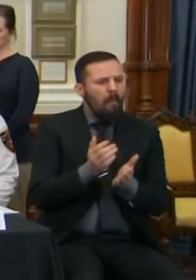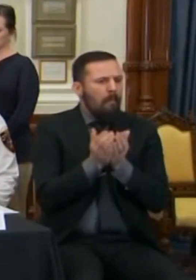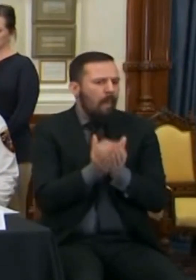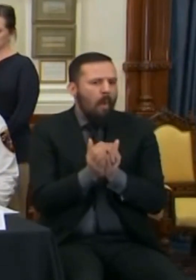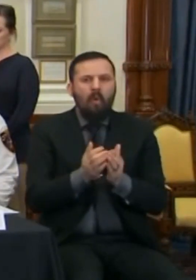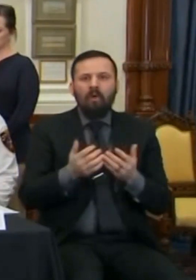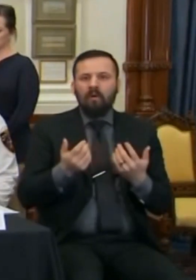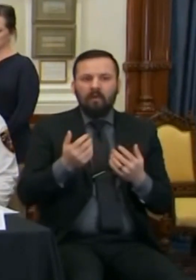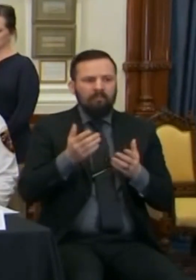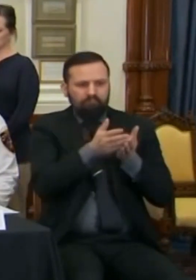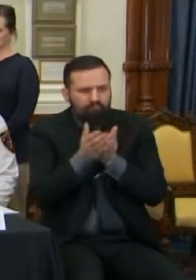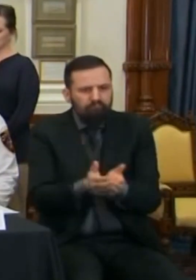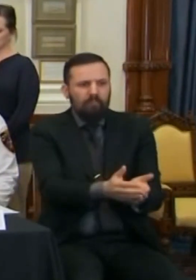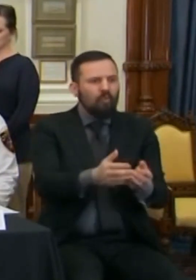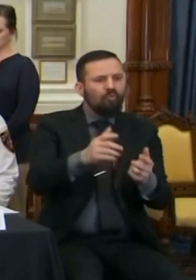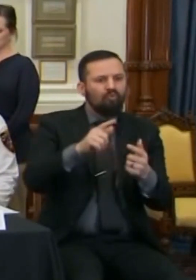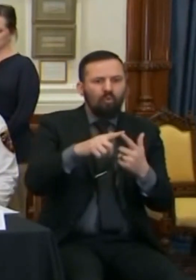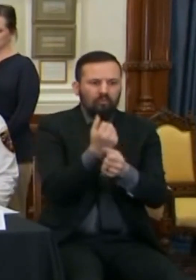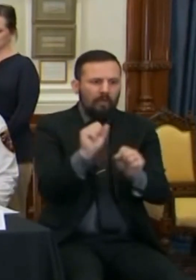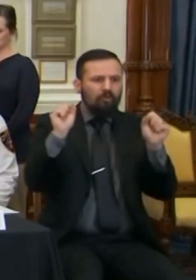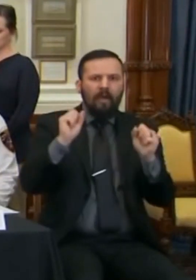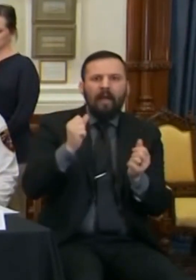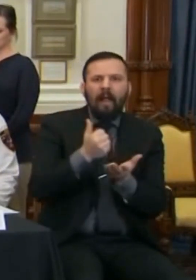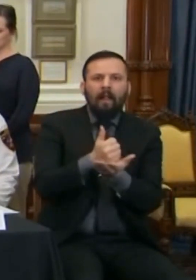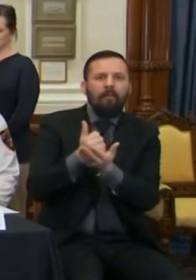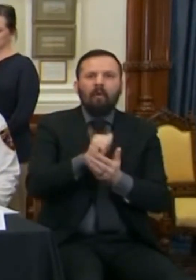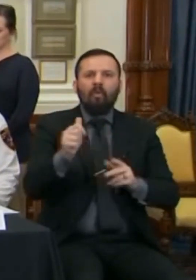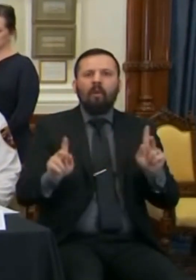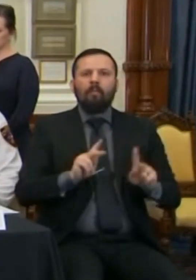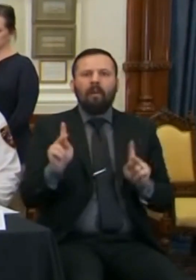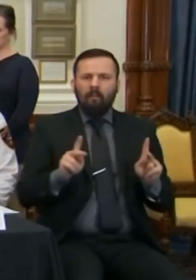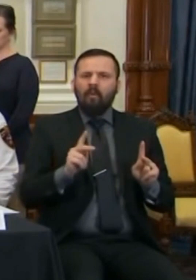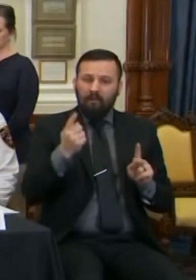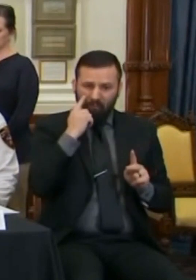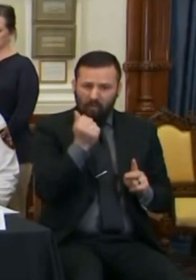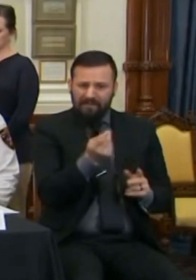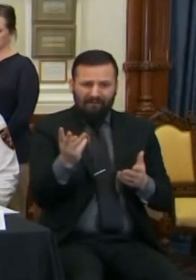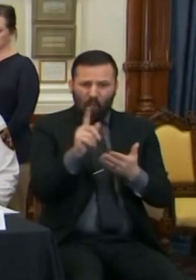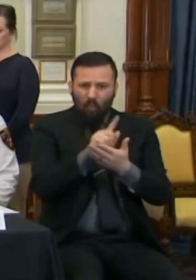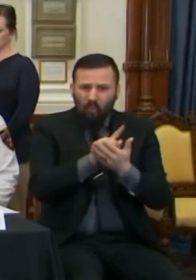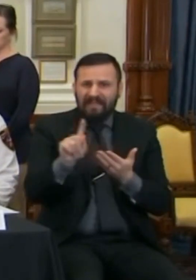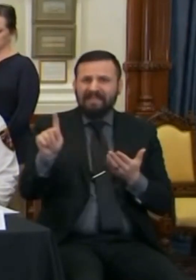water streams in order to rescue and help others for several weeks at a time